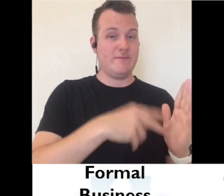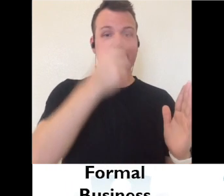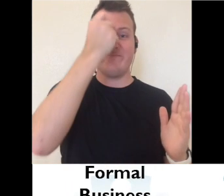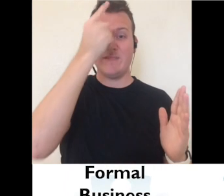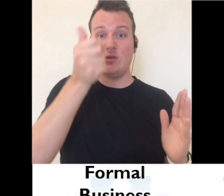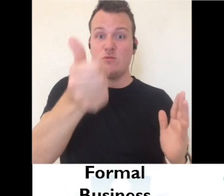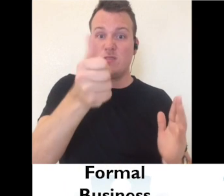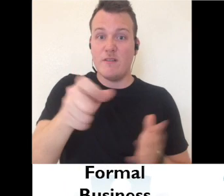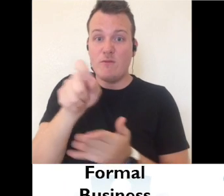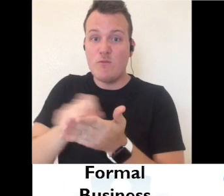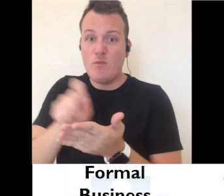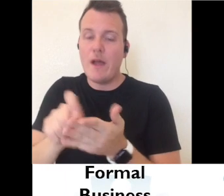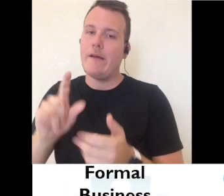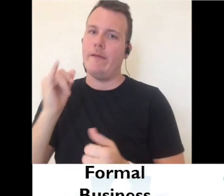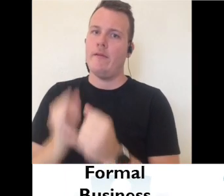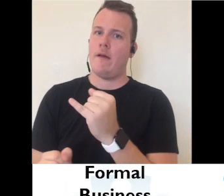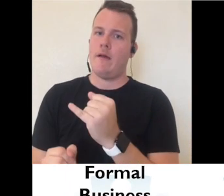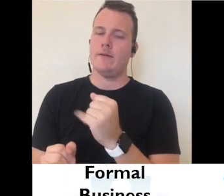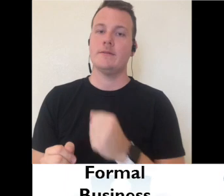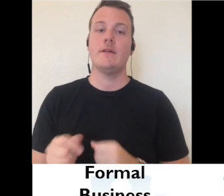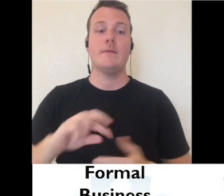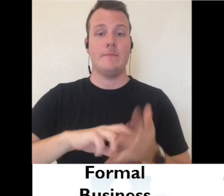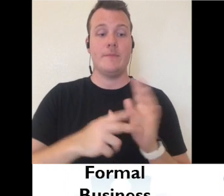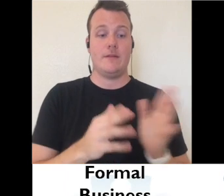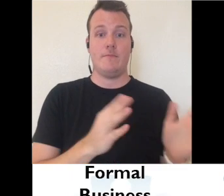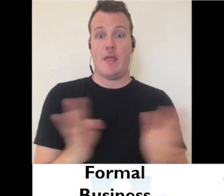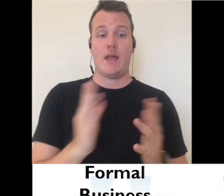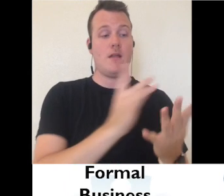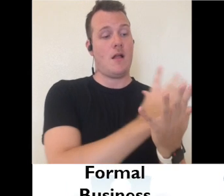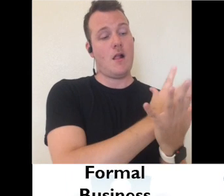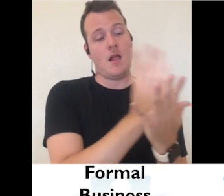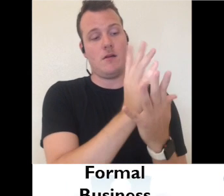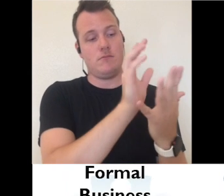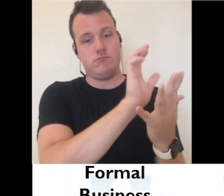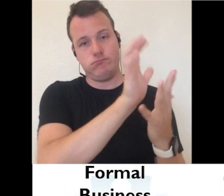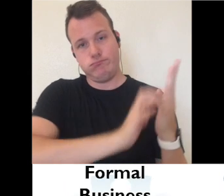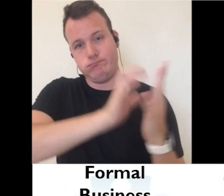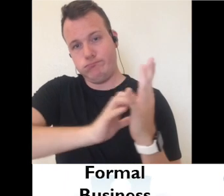summary so tips for an executive summary would be lead with the most compelling